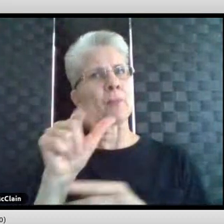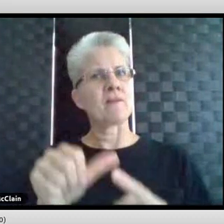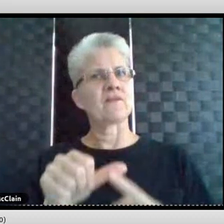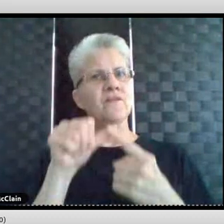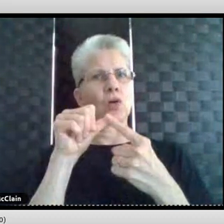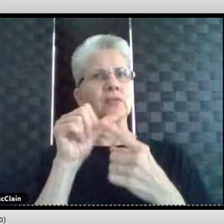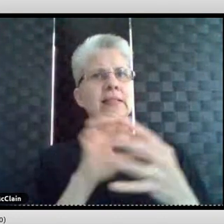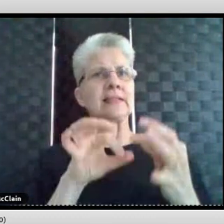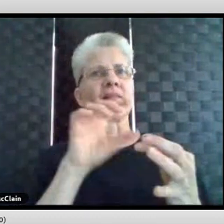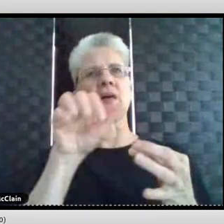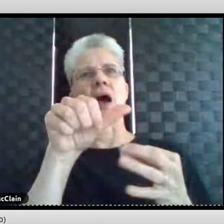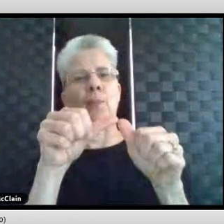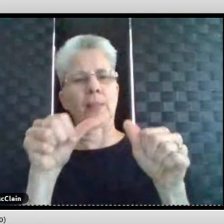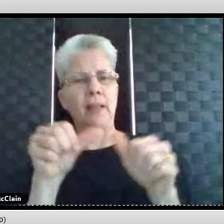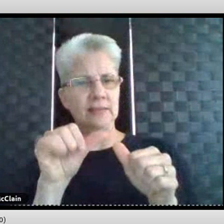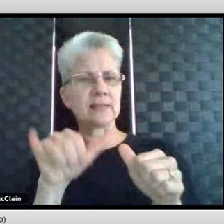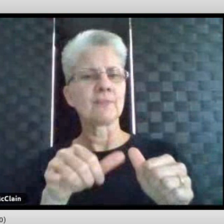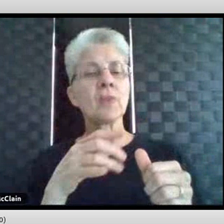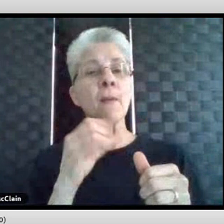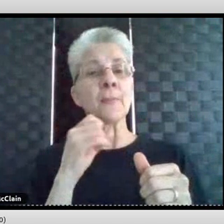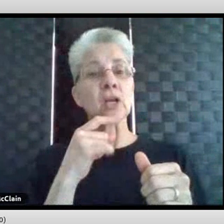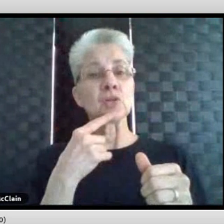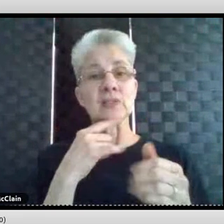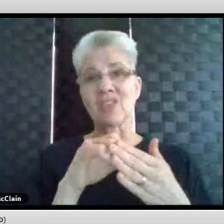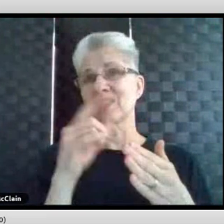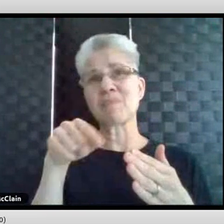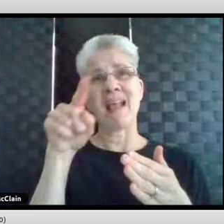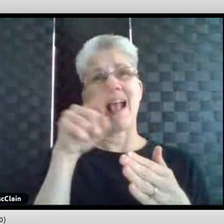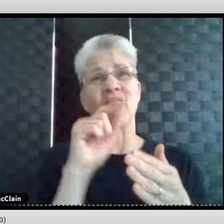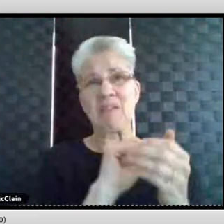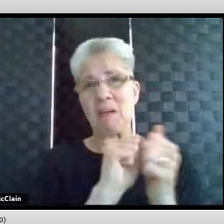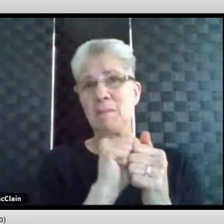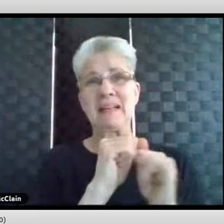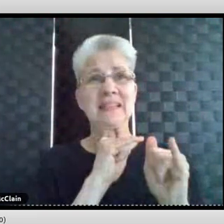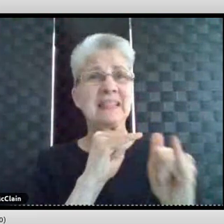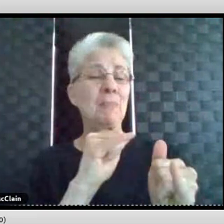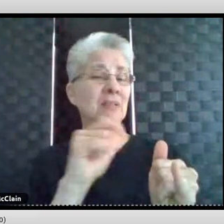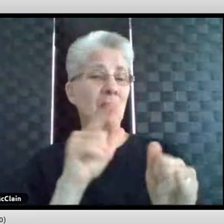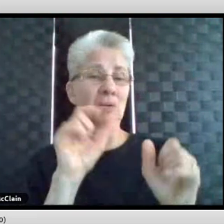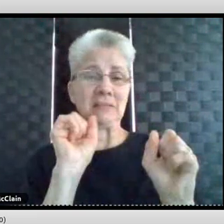that would come to mind for them, because as you said, there's somebody out there that can do everything we can do basically.